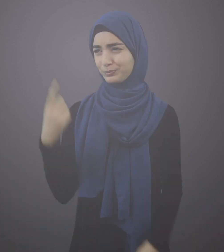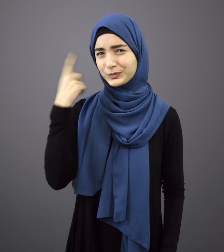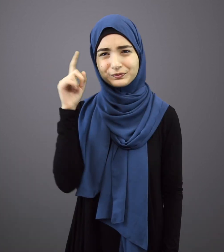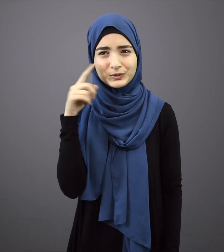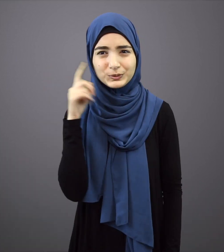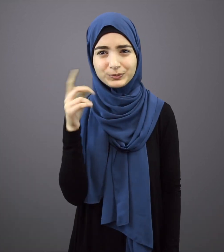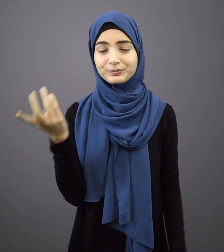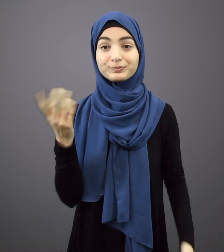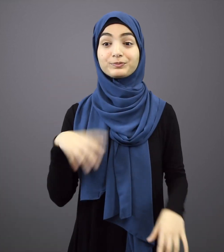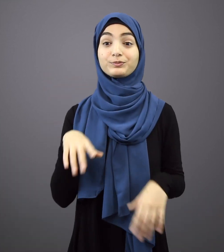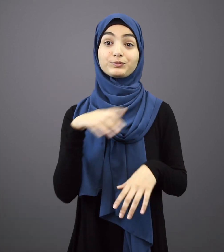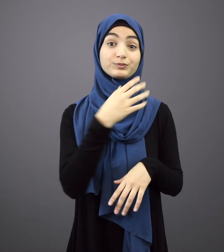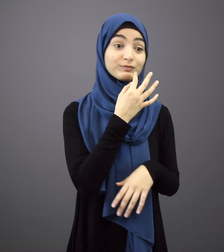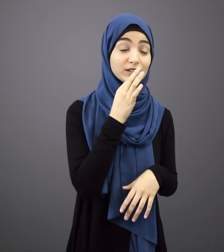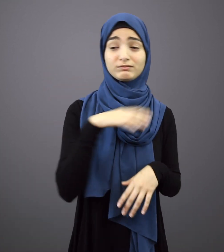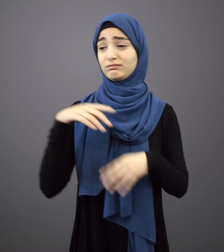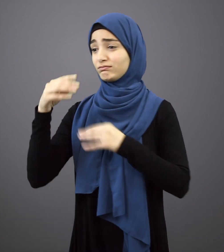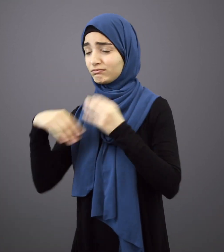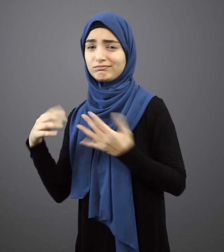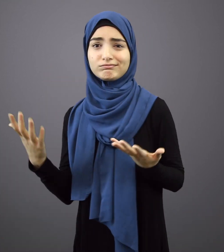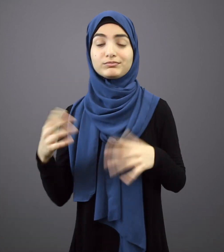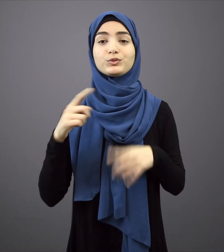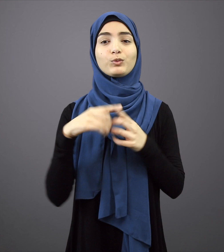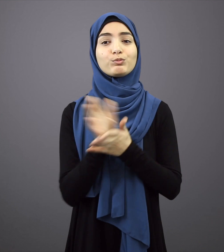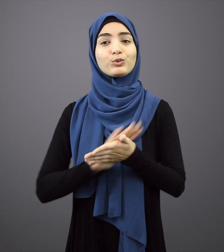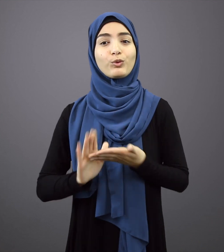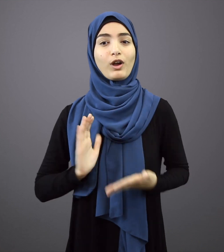Why are we fasting or going to Hajj, etc?